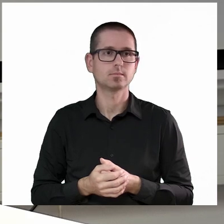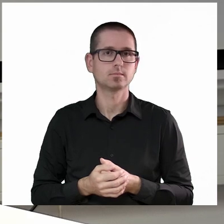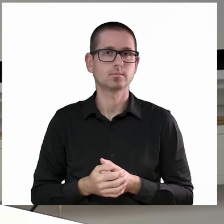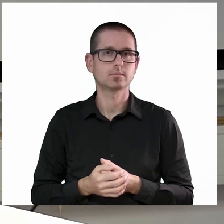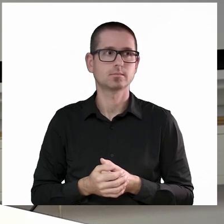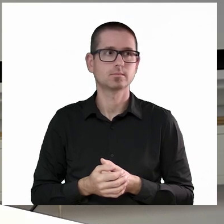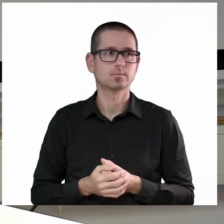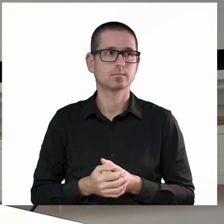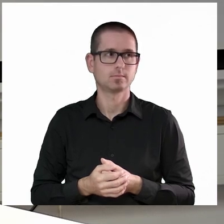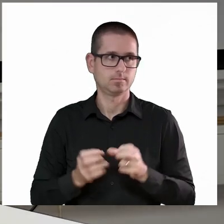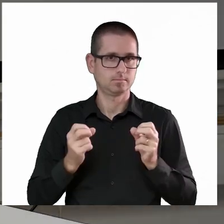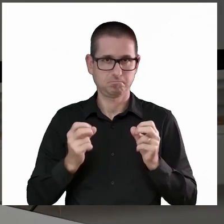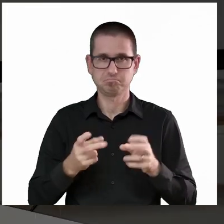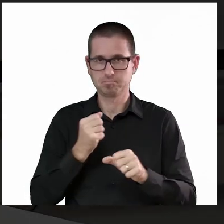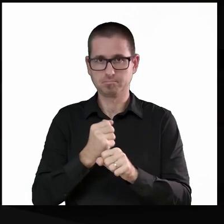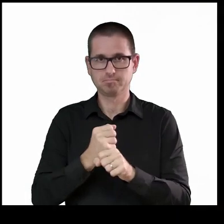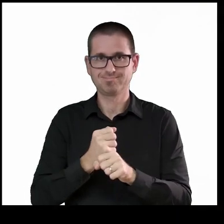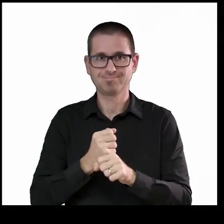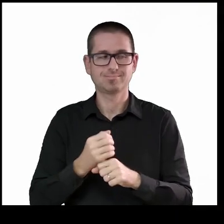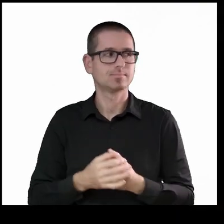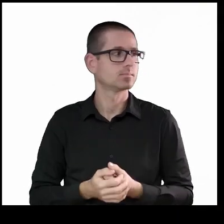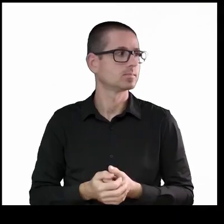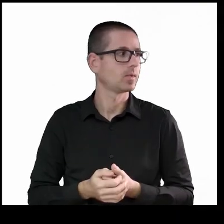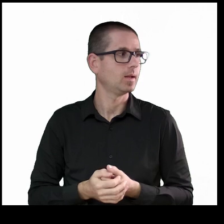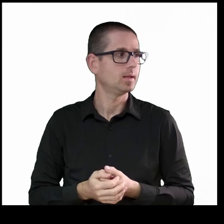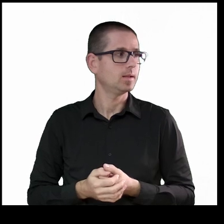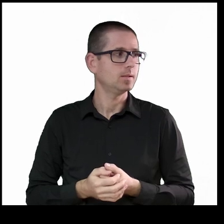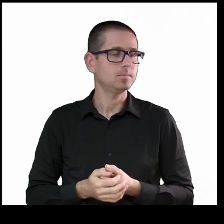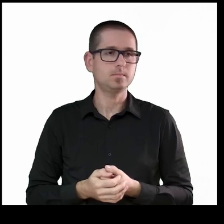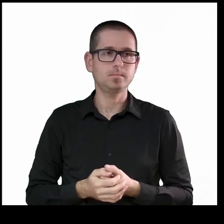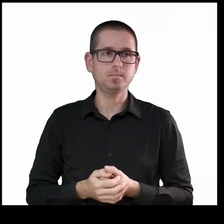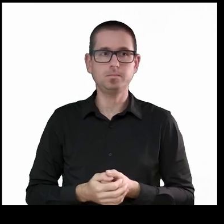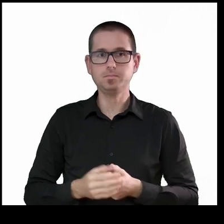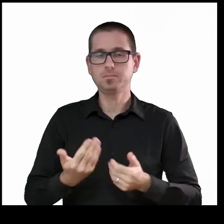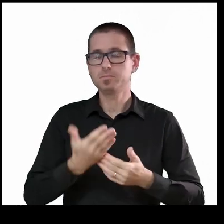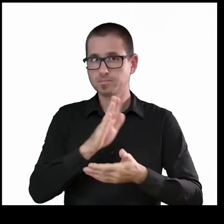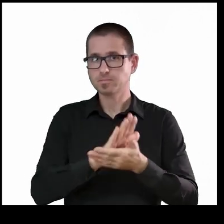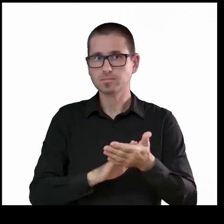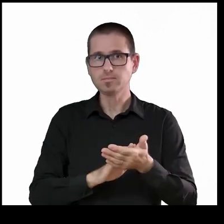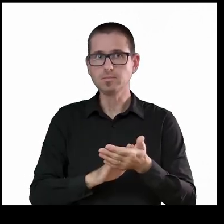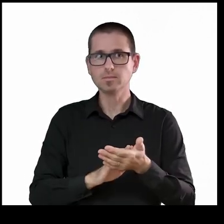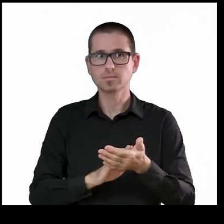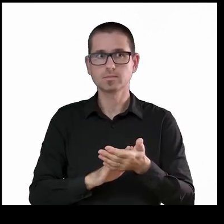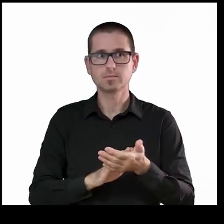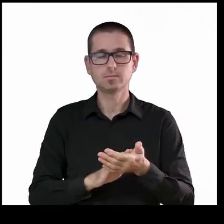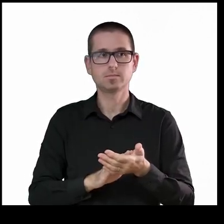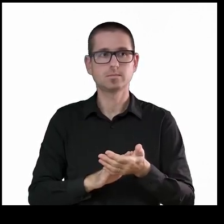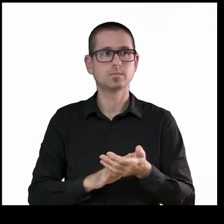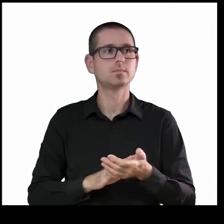Okay. Okay. There you go. Well, first of all, please accept my greetings from